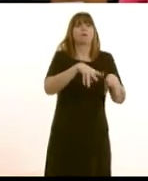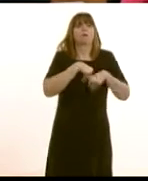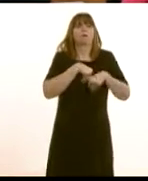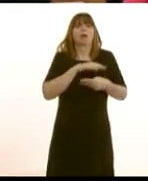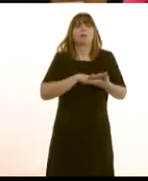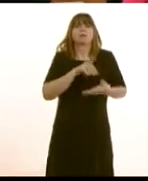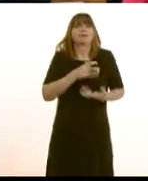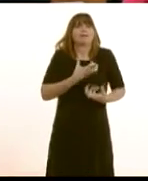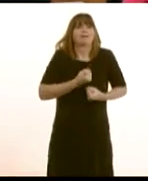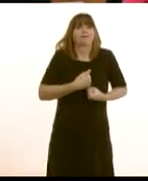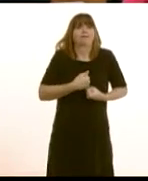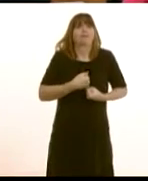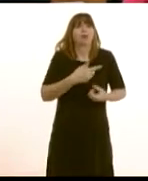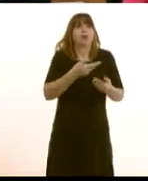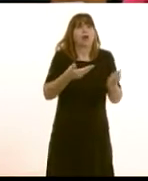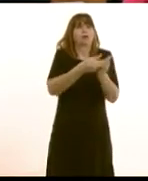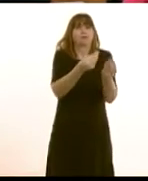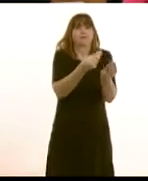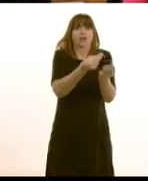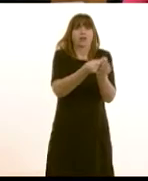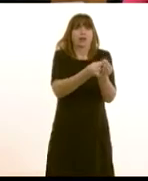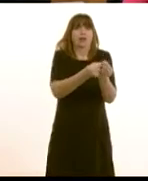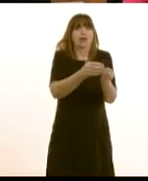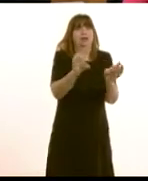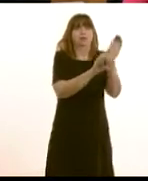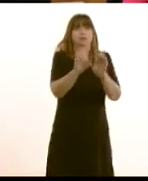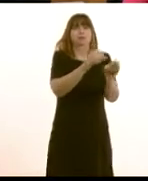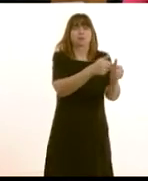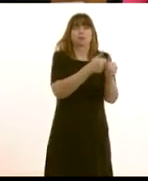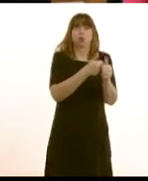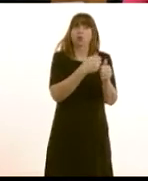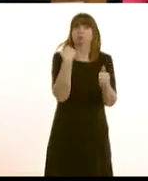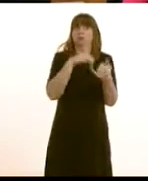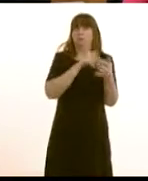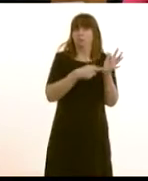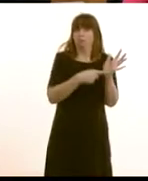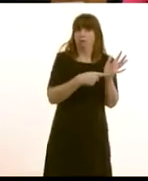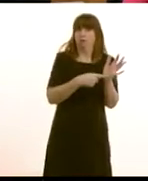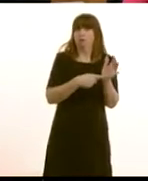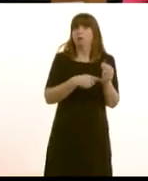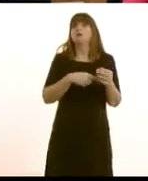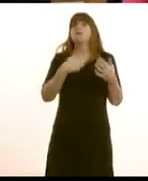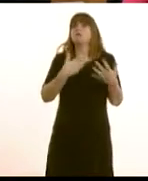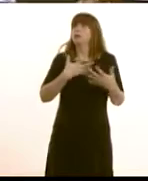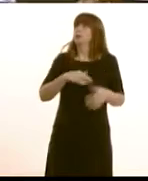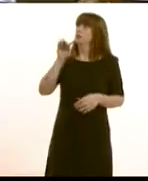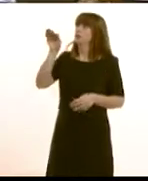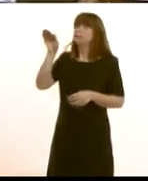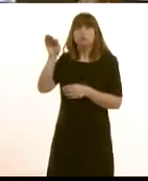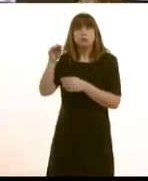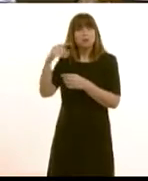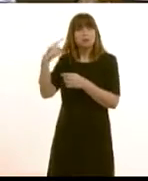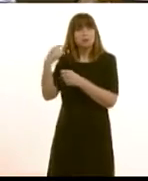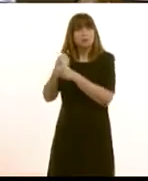on 22 September. But she has asked me to raise an issue with the UK Government, and Iíll be pleased to do so. Y Llywydd / The Presiding Officer: We now